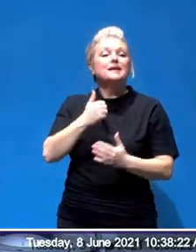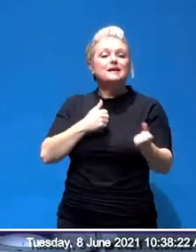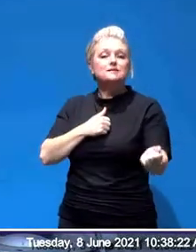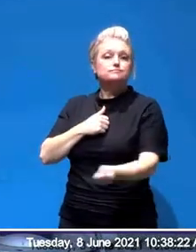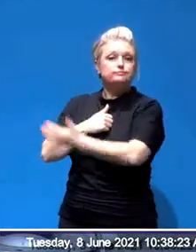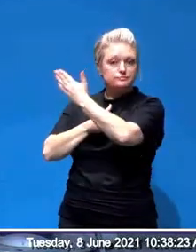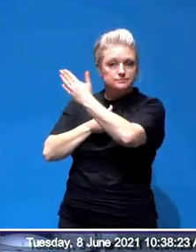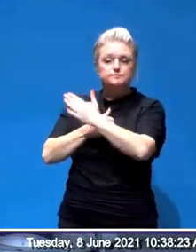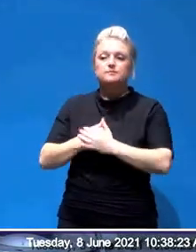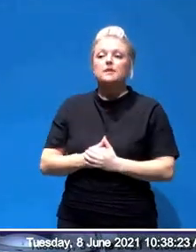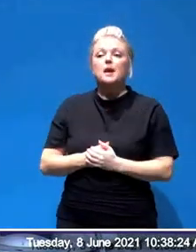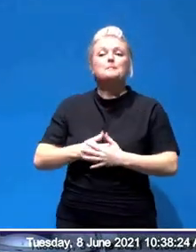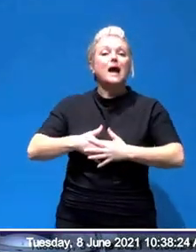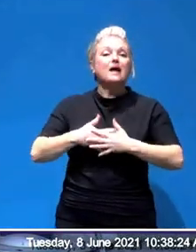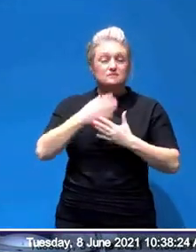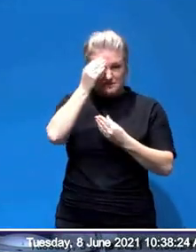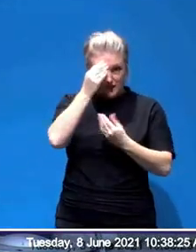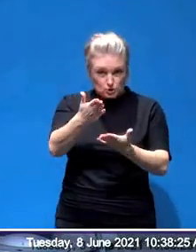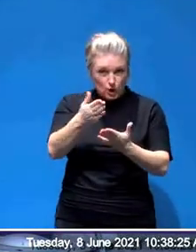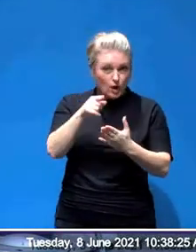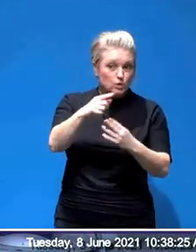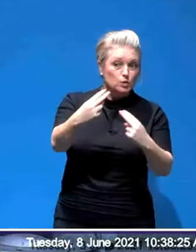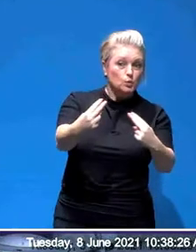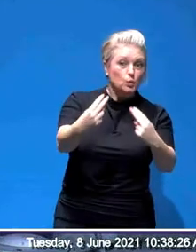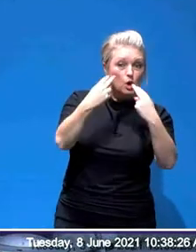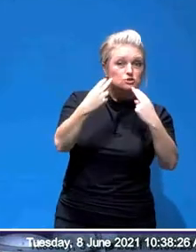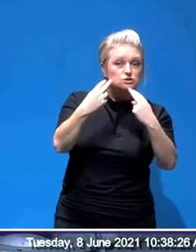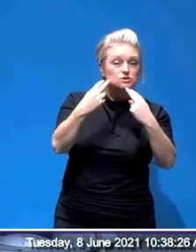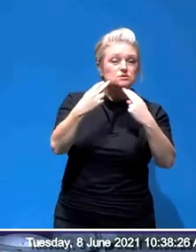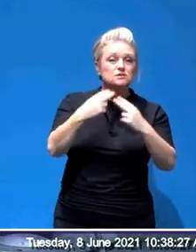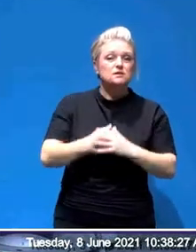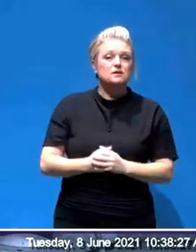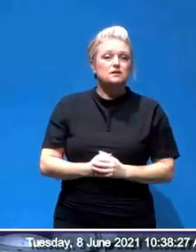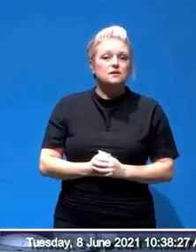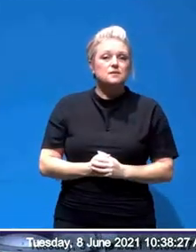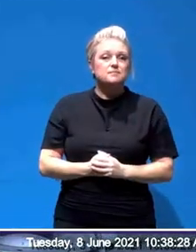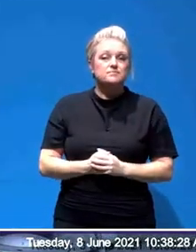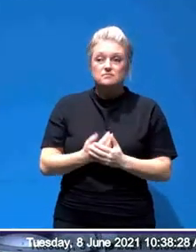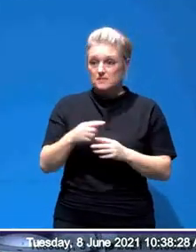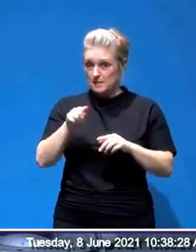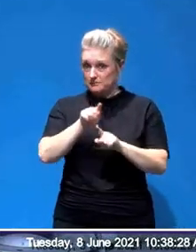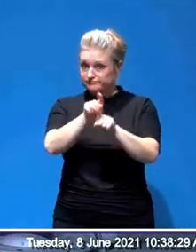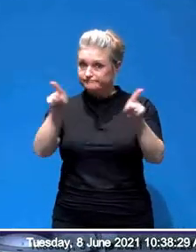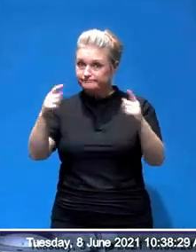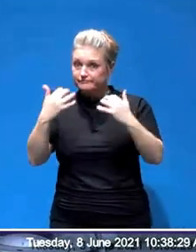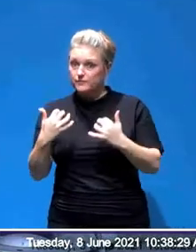Can I give anybody watching the hearing, either here in the hearing room or also